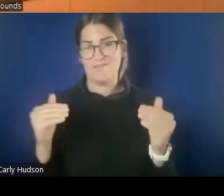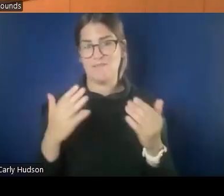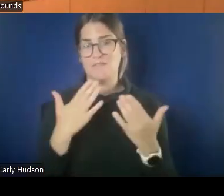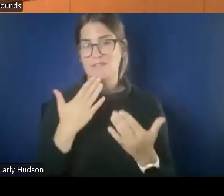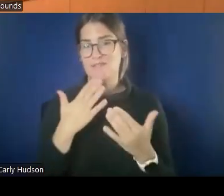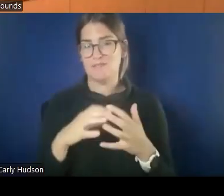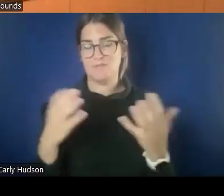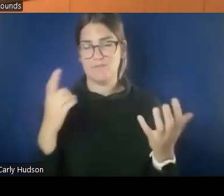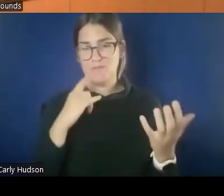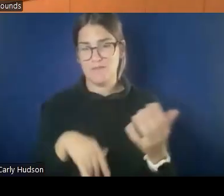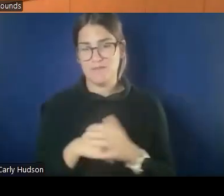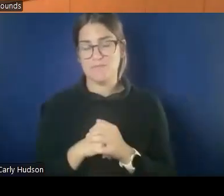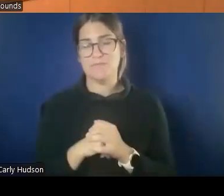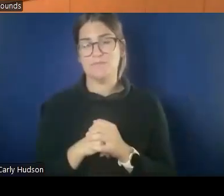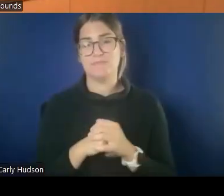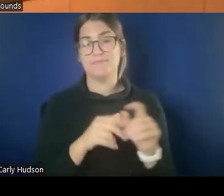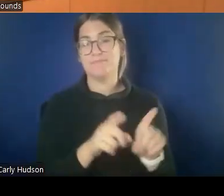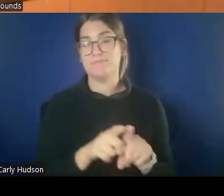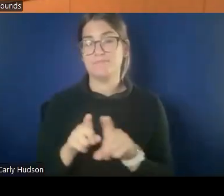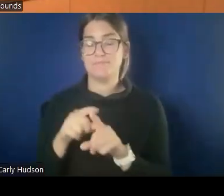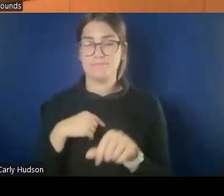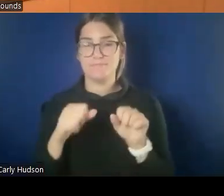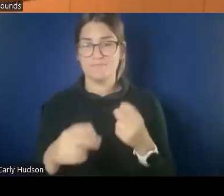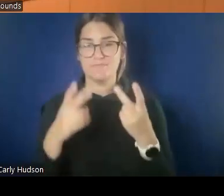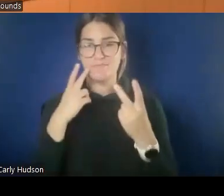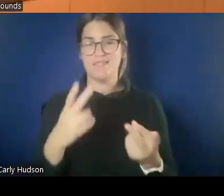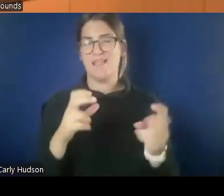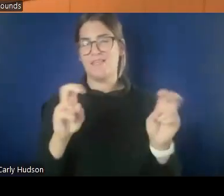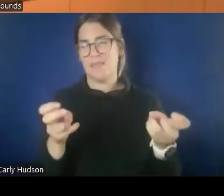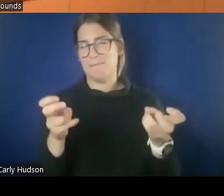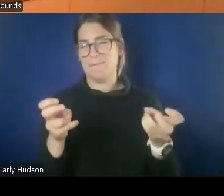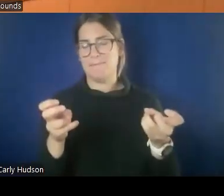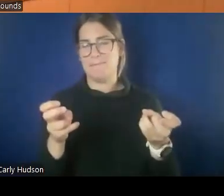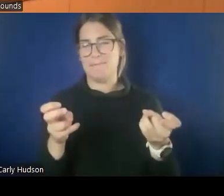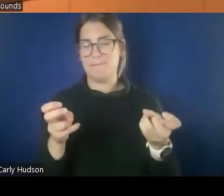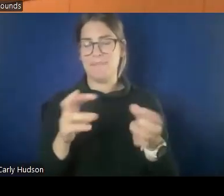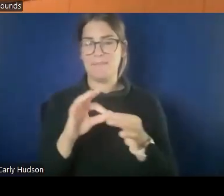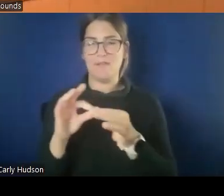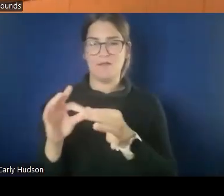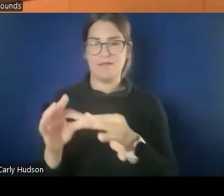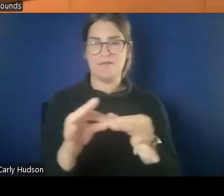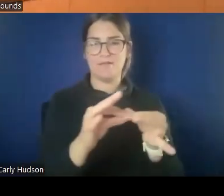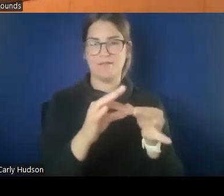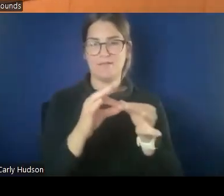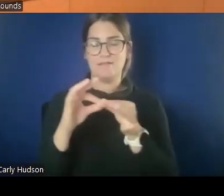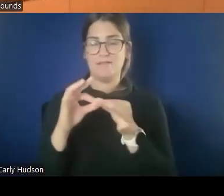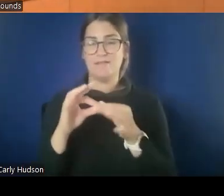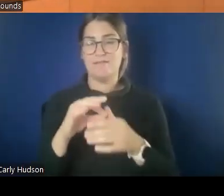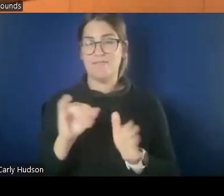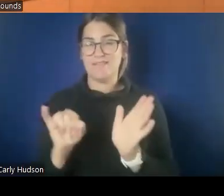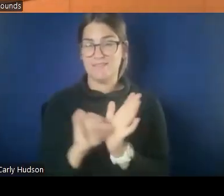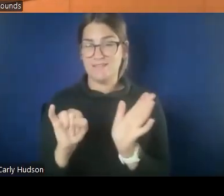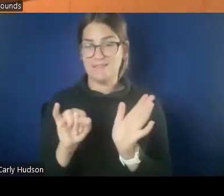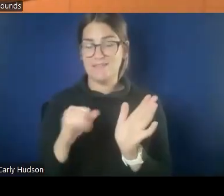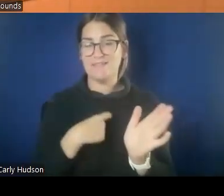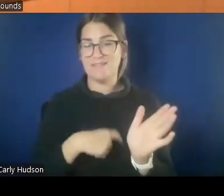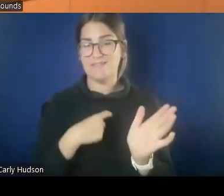and from that also I I was able to see a theme of uh belonging of identity of struggles with like